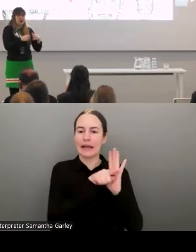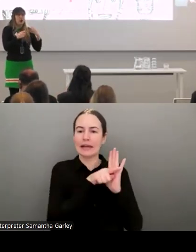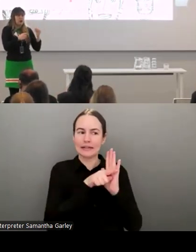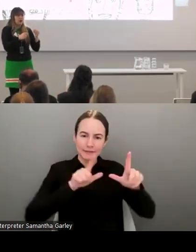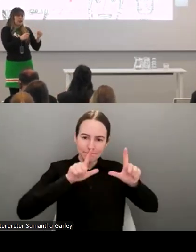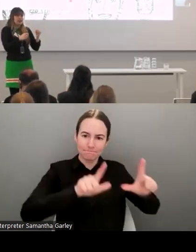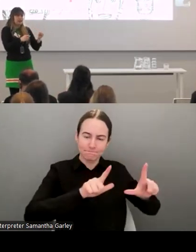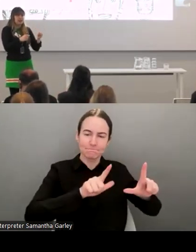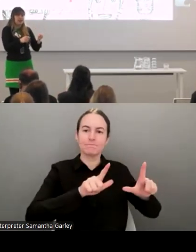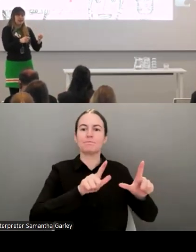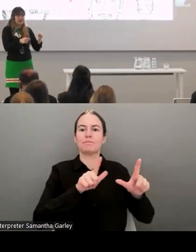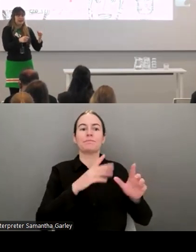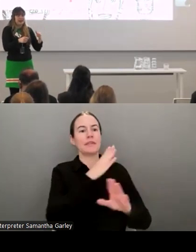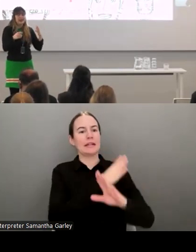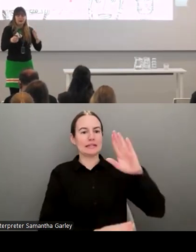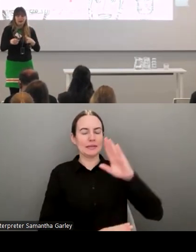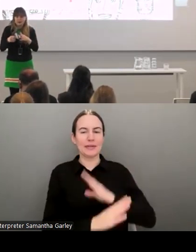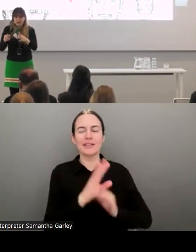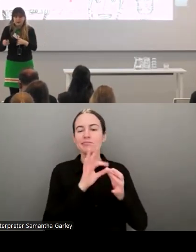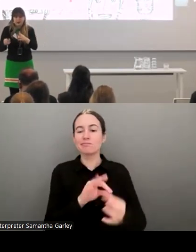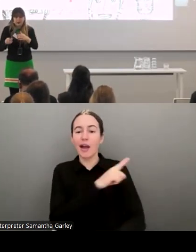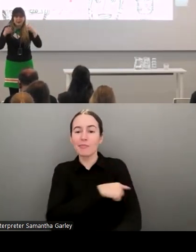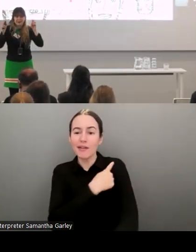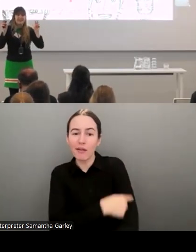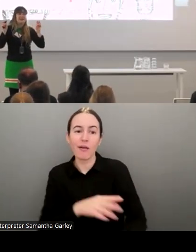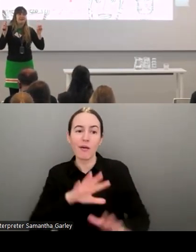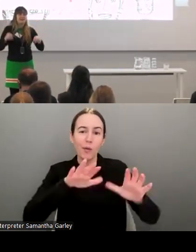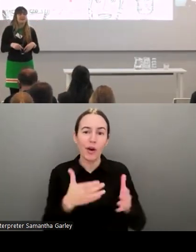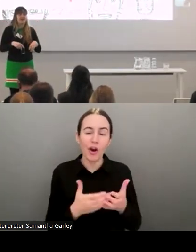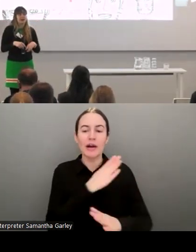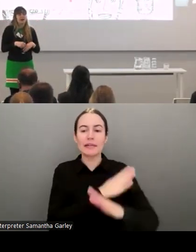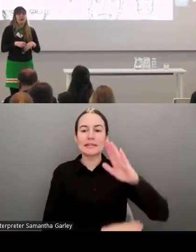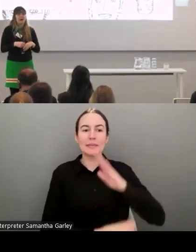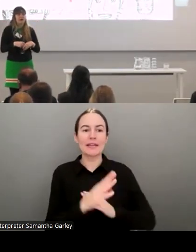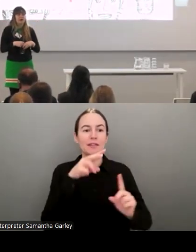where we think disability is equal to the person's deficit or the person.